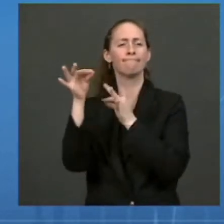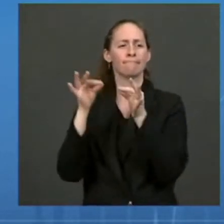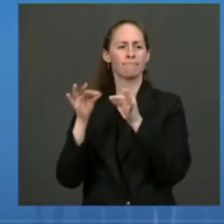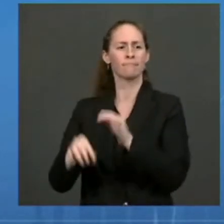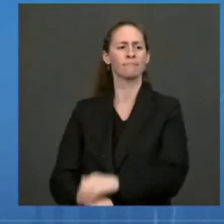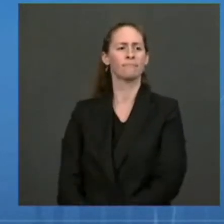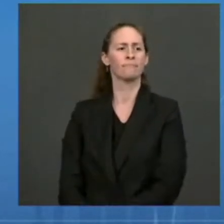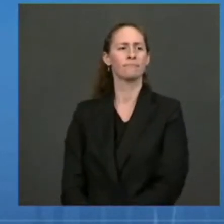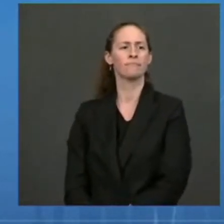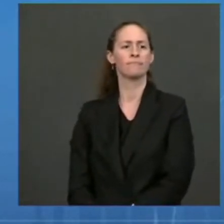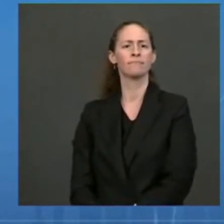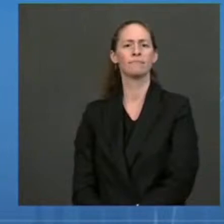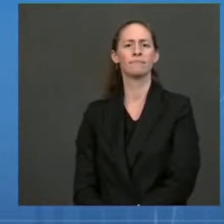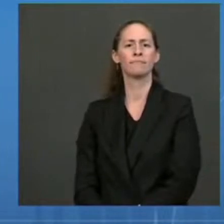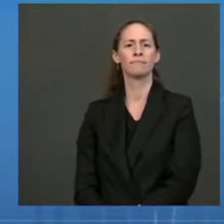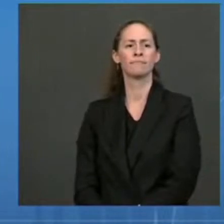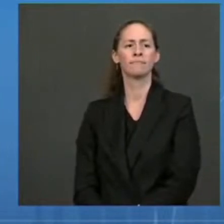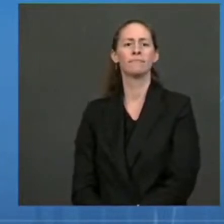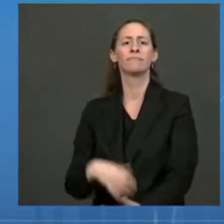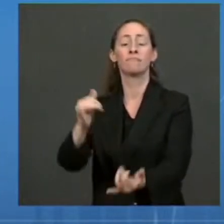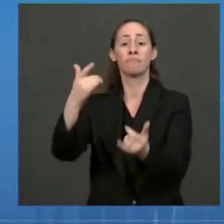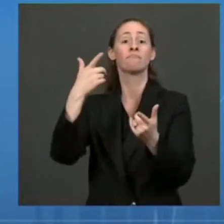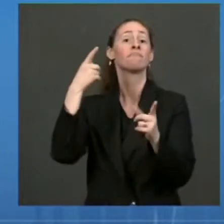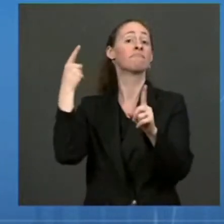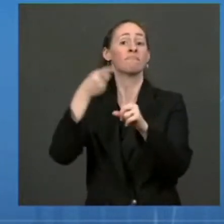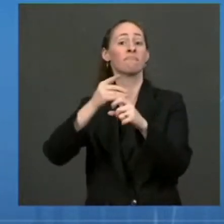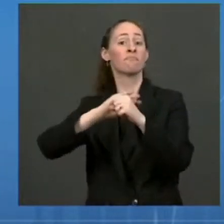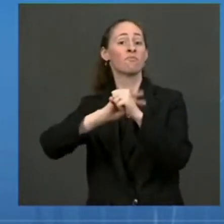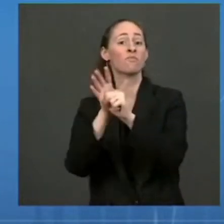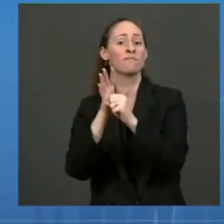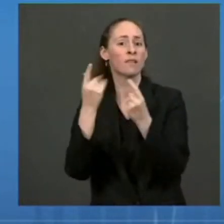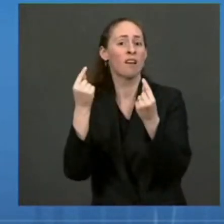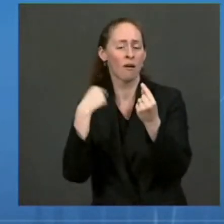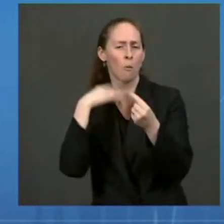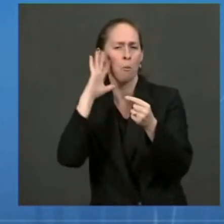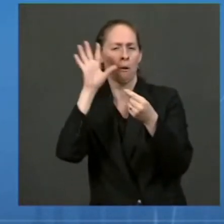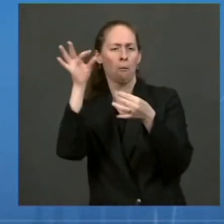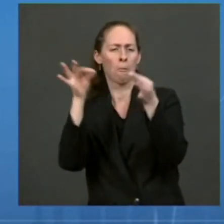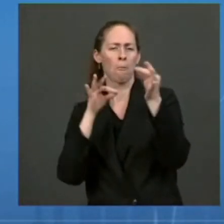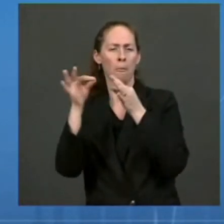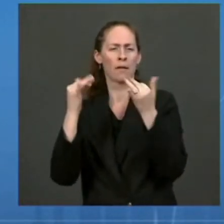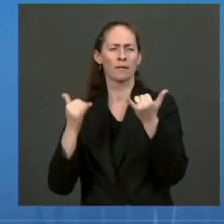THAT IS REFERRED TO AS LONG